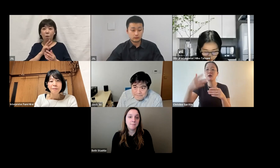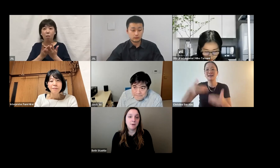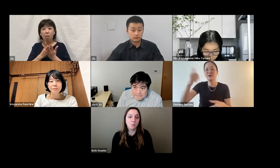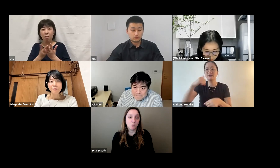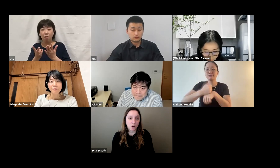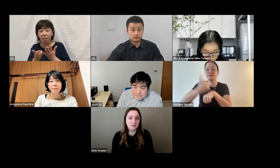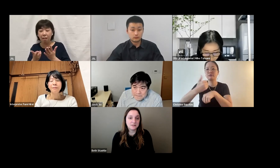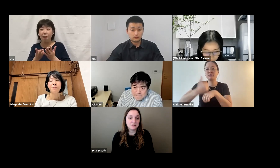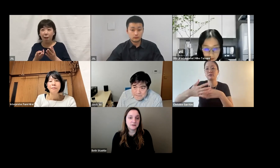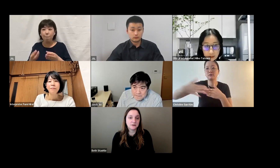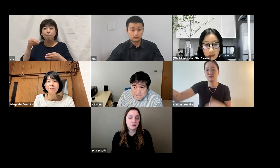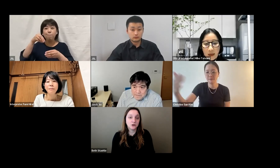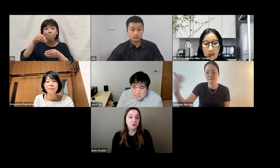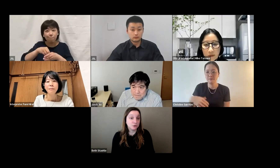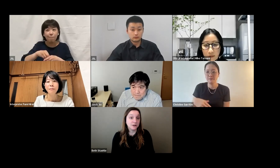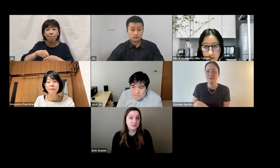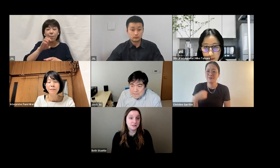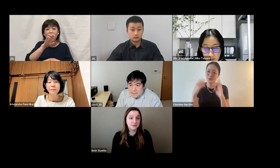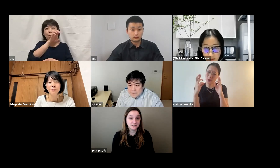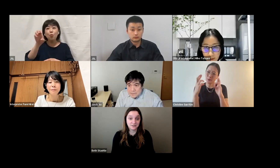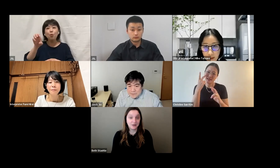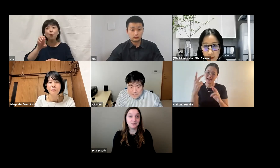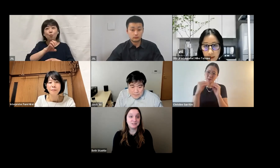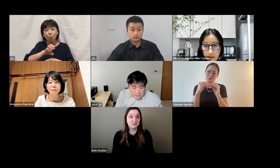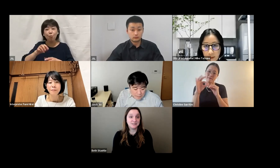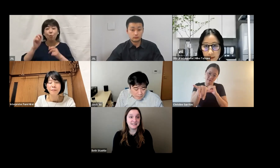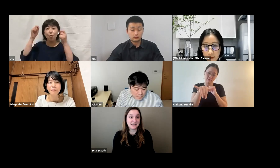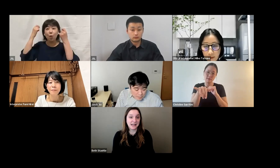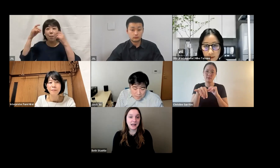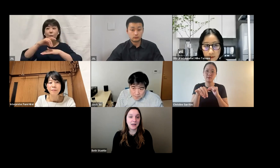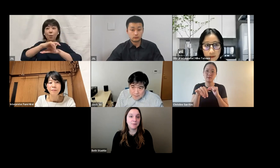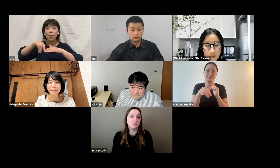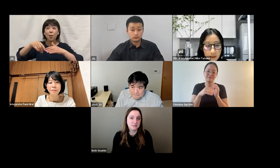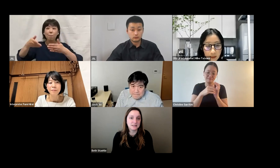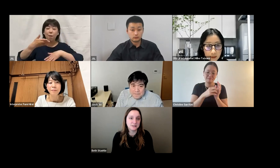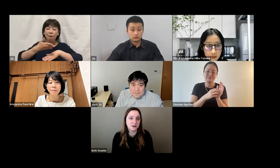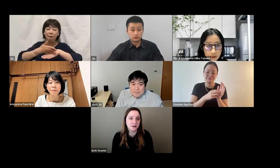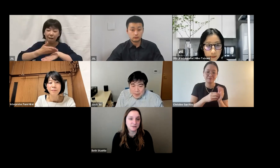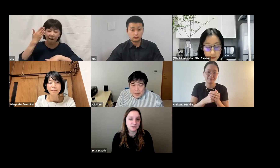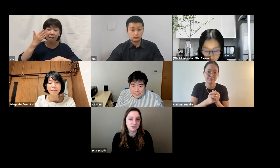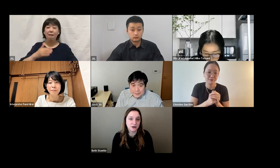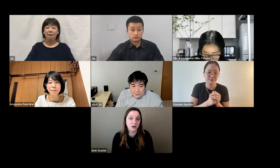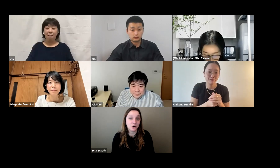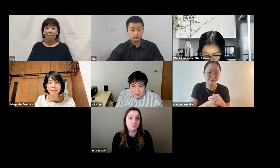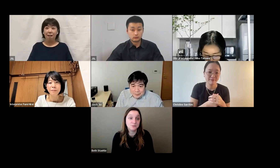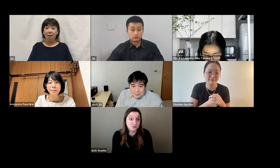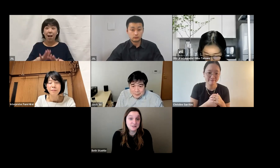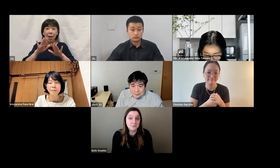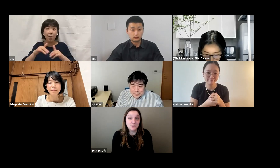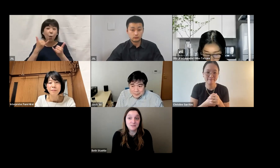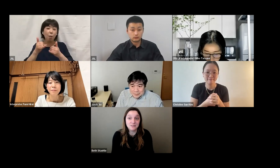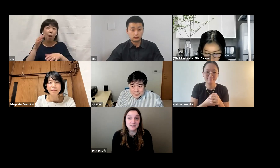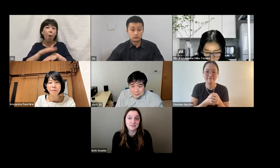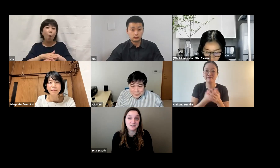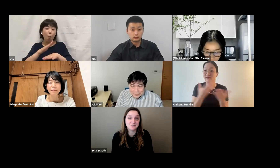but once you do it like we did today, it becomes easier in the future. And I hope to see more of this.